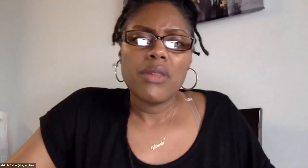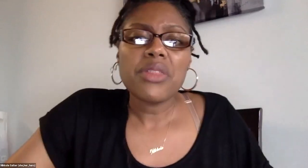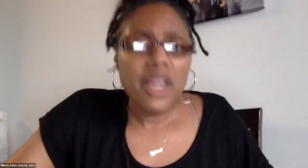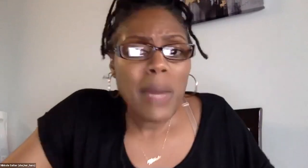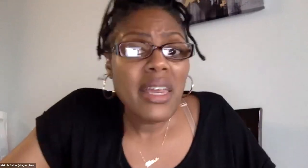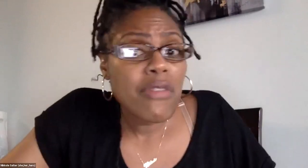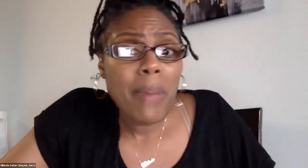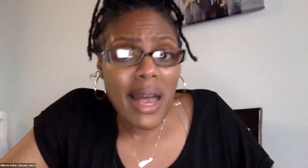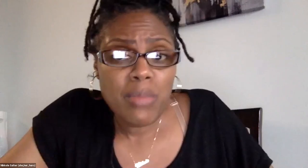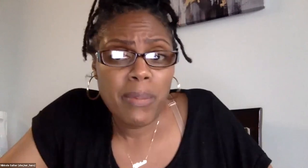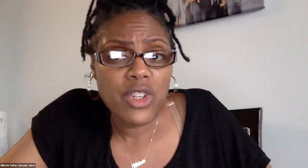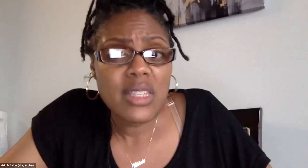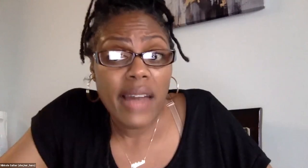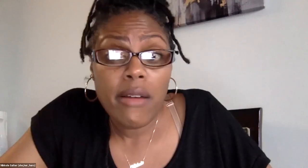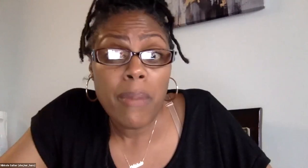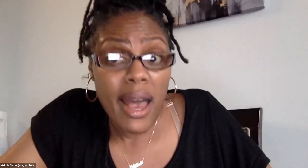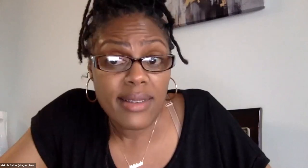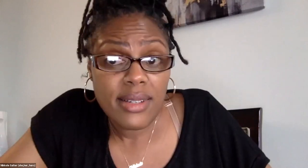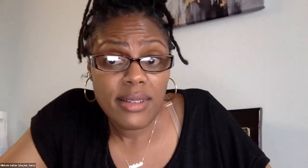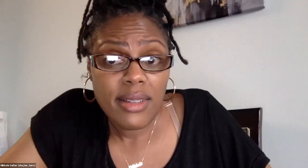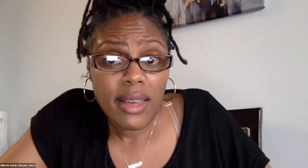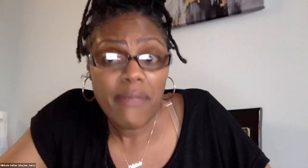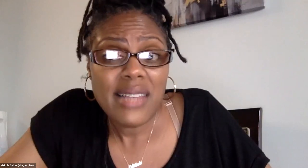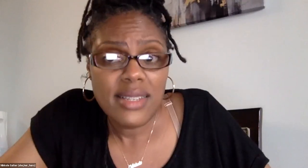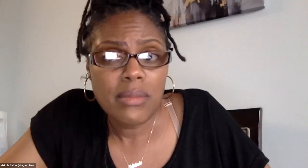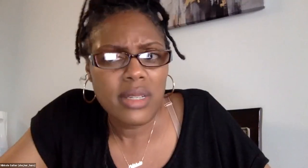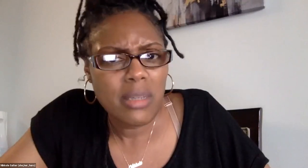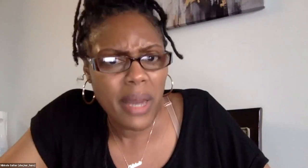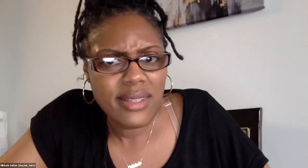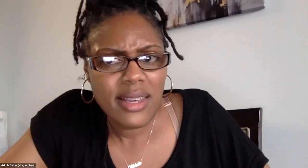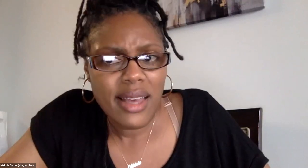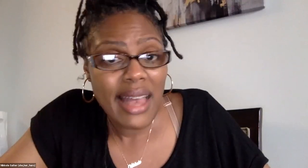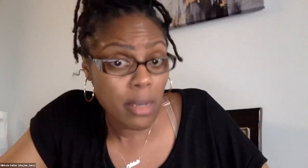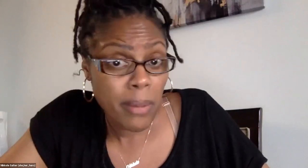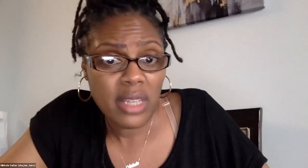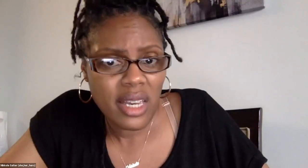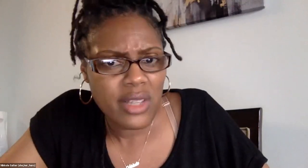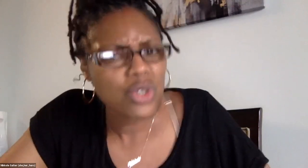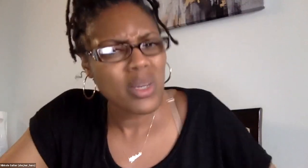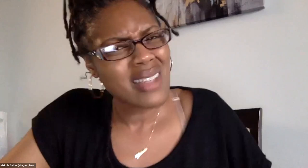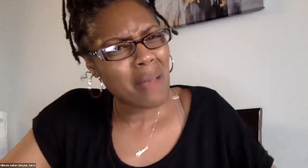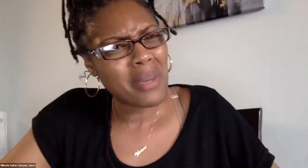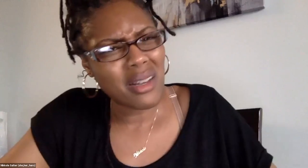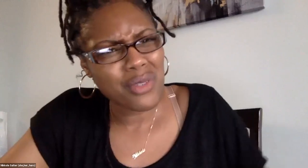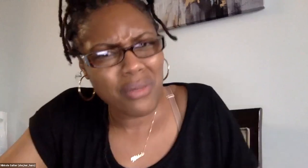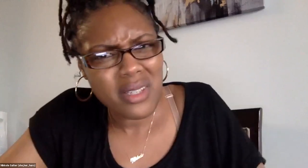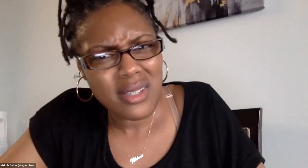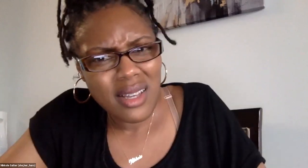The theater-making of the past may be just that, of the past. If that system dissipates, as it apparently is, do we stop being of service?